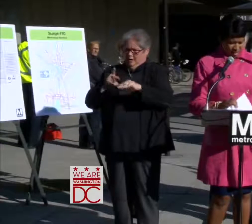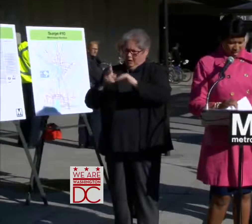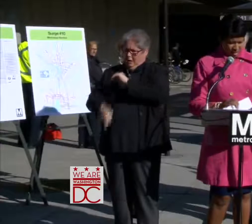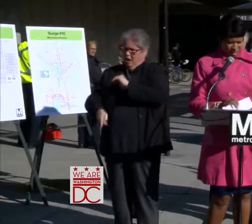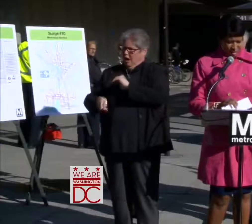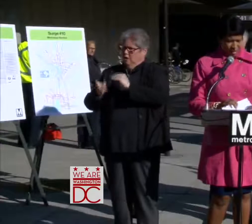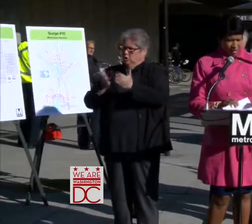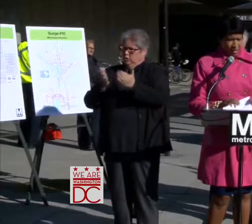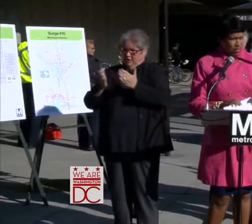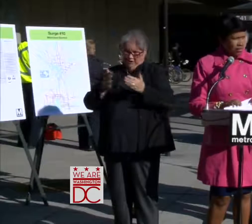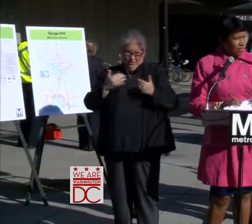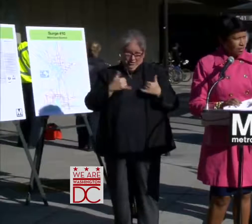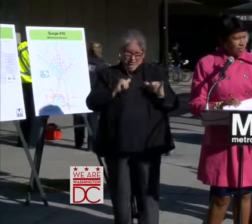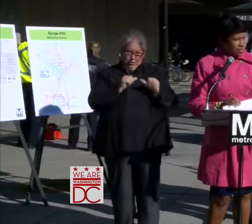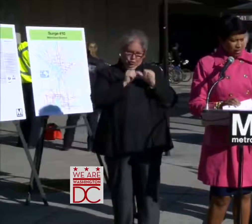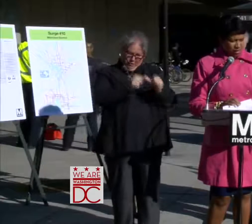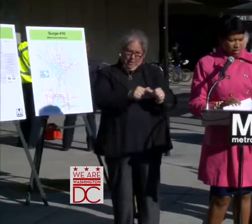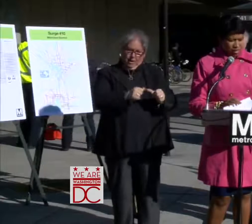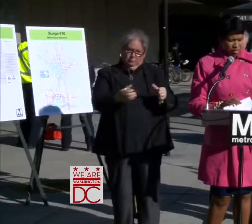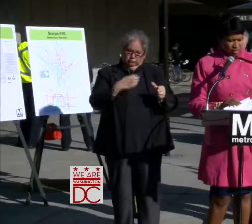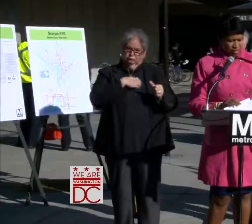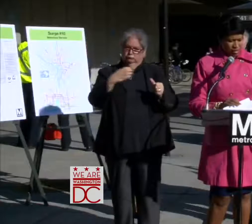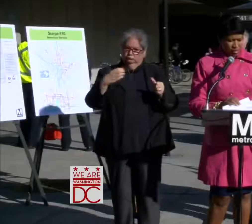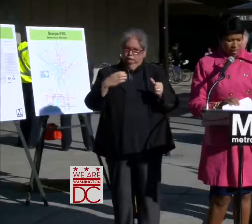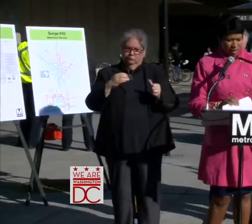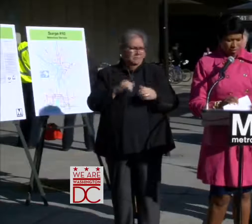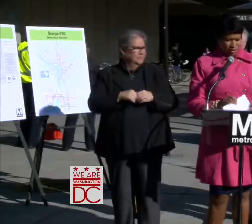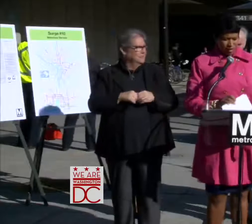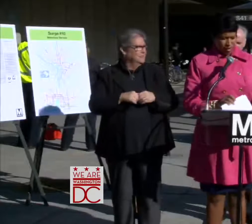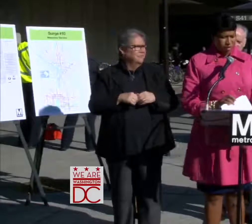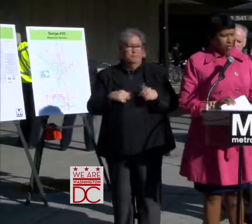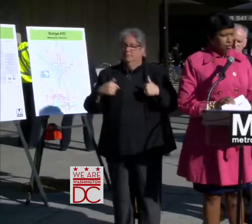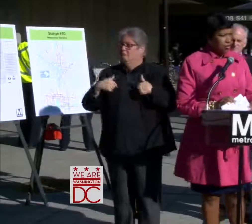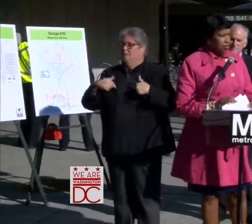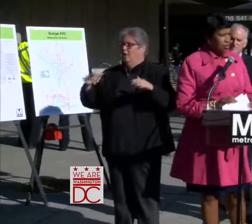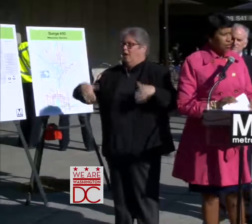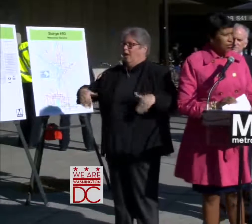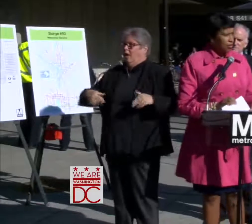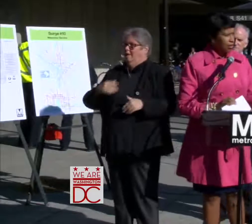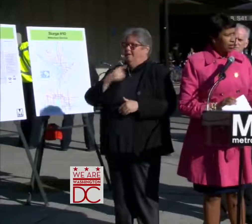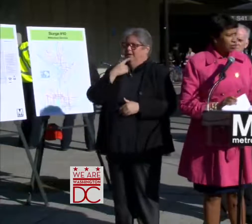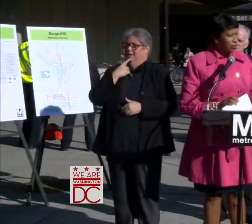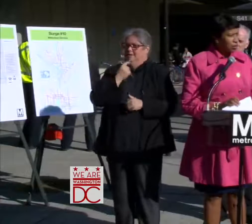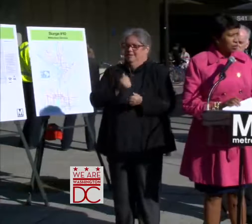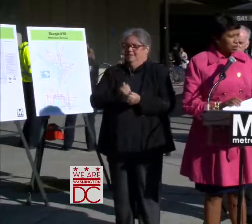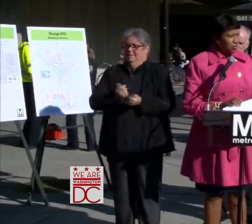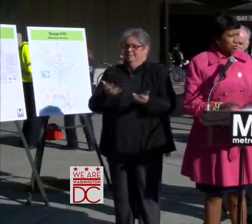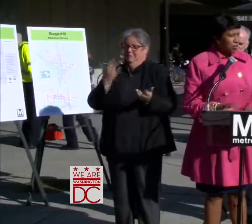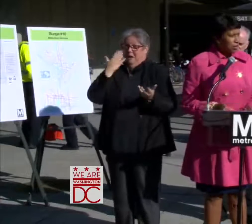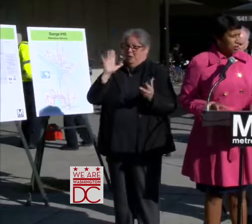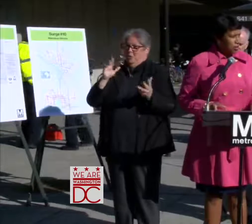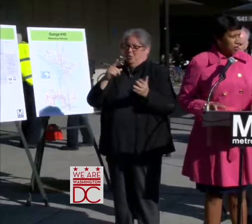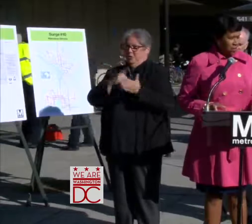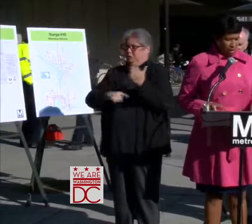THERE WAS A REPORT YESTERDAY THAT FARE INCREASES ARE STILL ON THE TABLE. I DON'T KNOW WHAT YOU ARE REFERRING TO AND ME SAYING